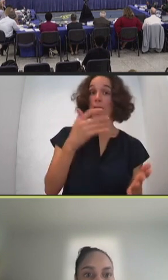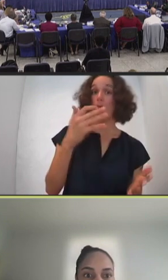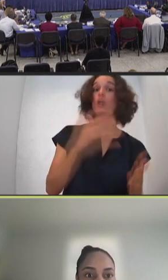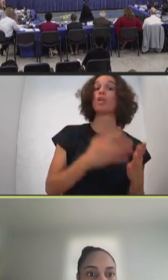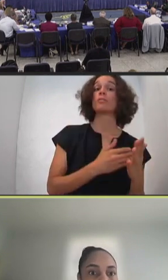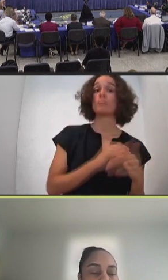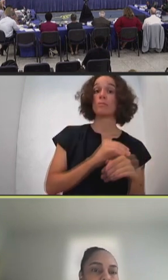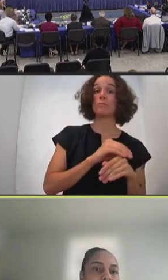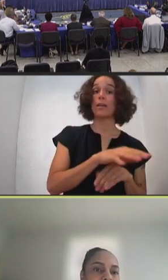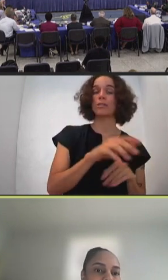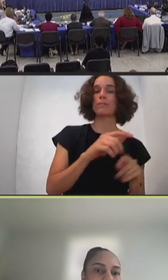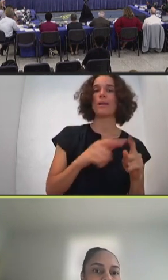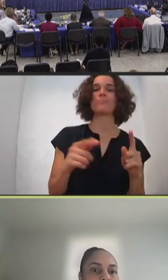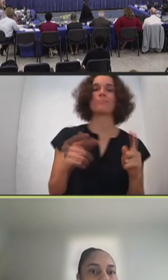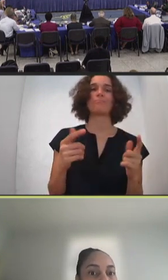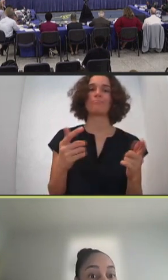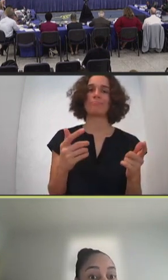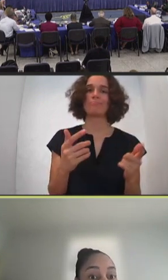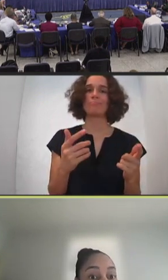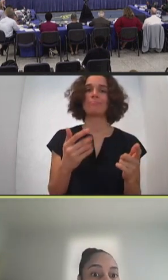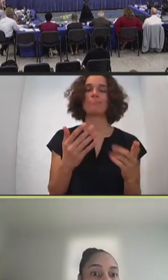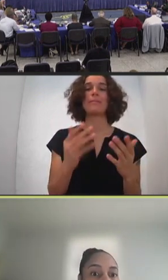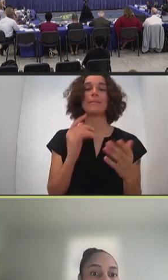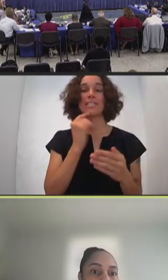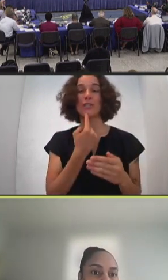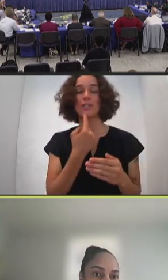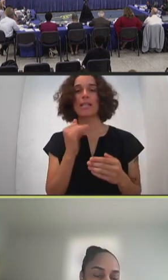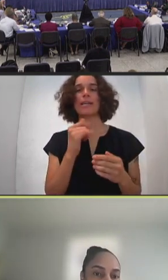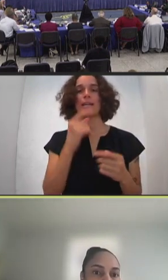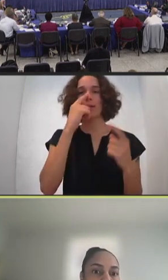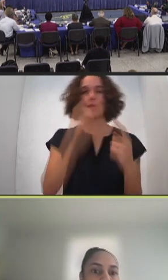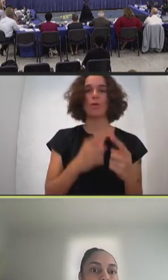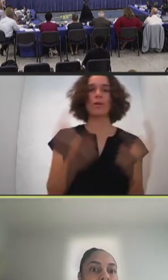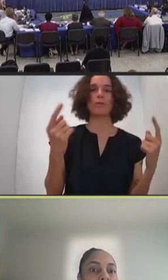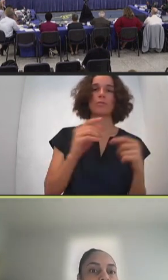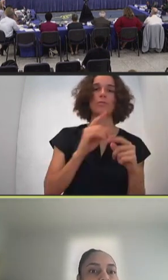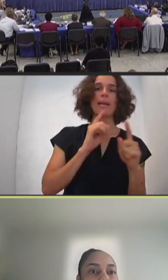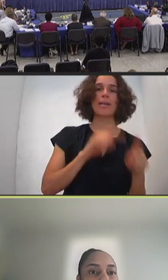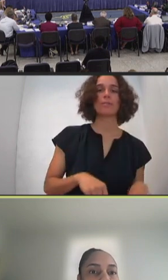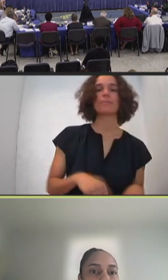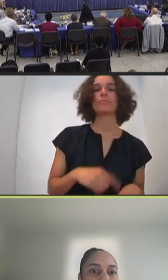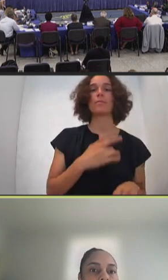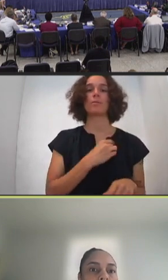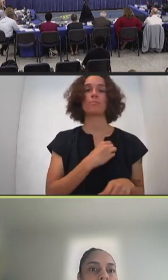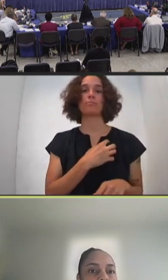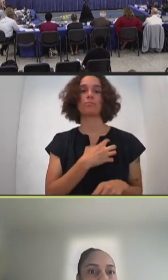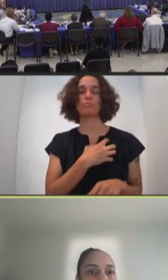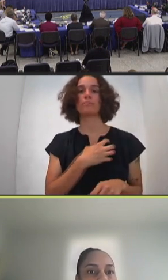Things like allergic reactions, things like heart inflammation. But they are so rare and that the